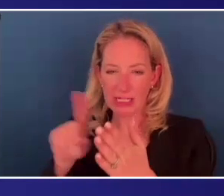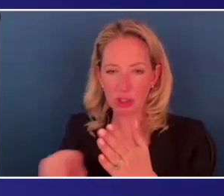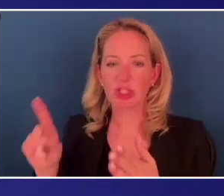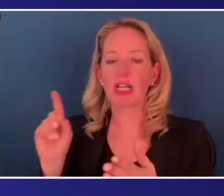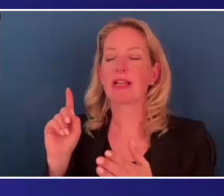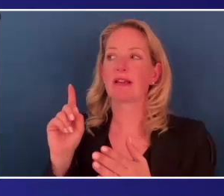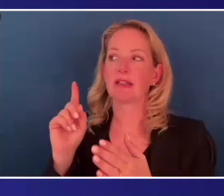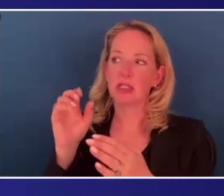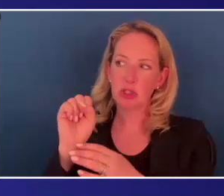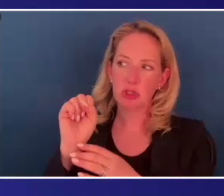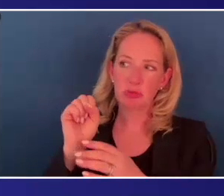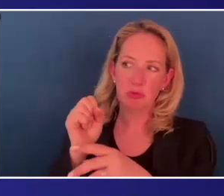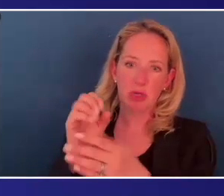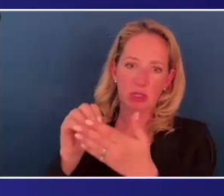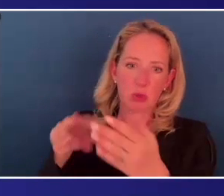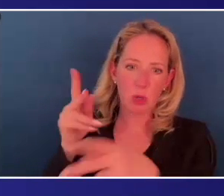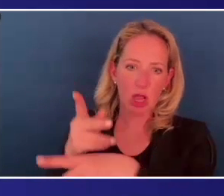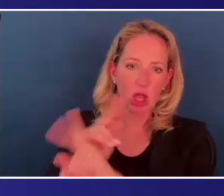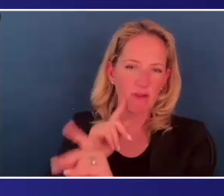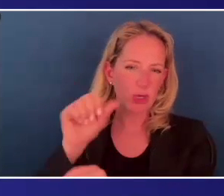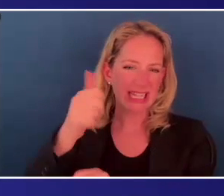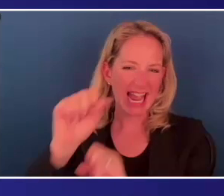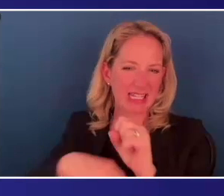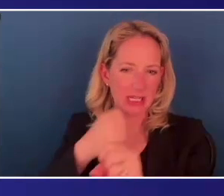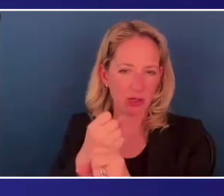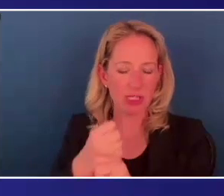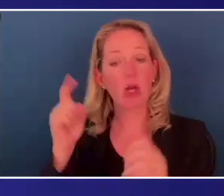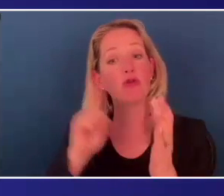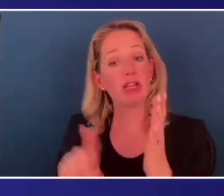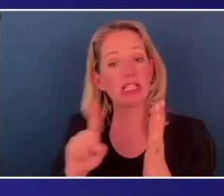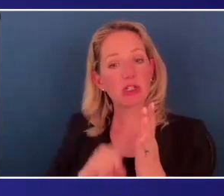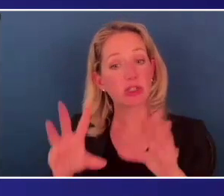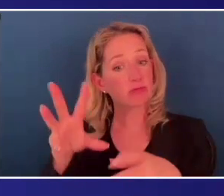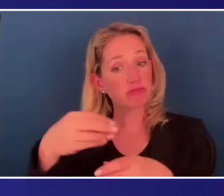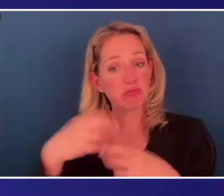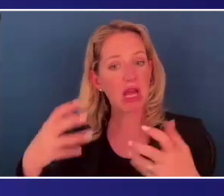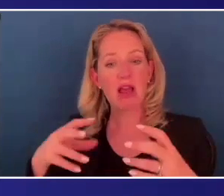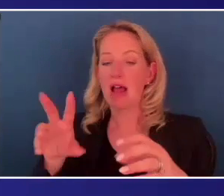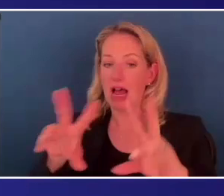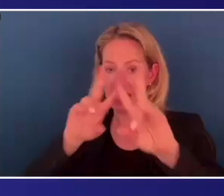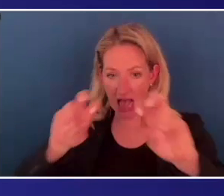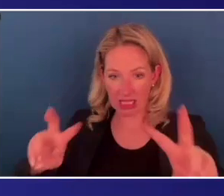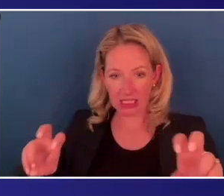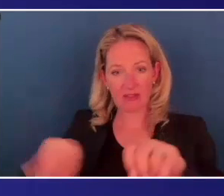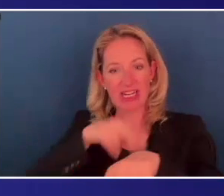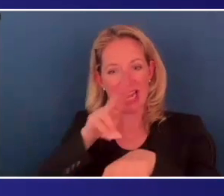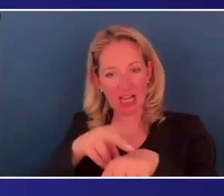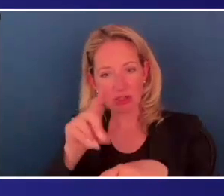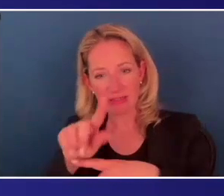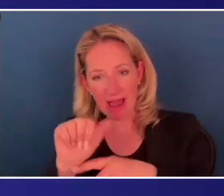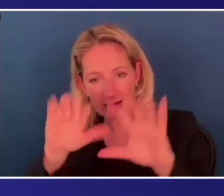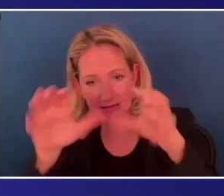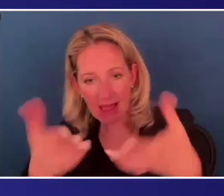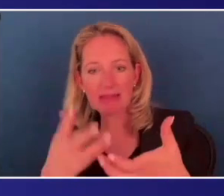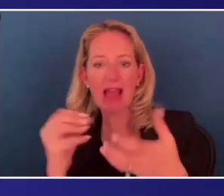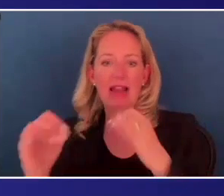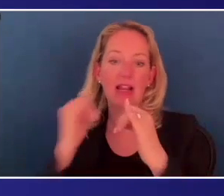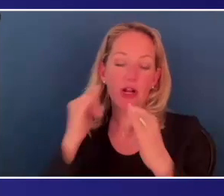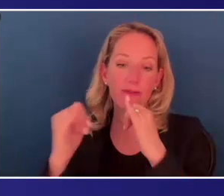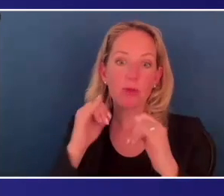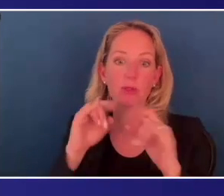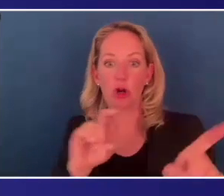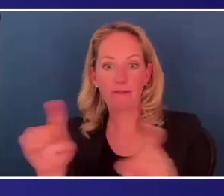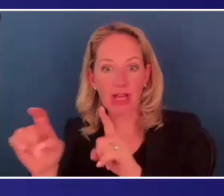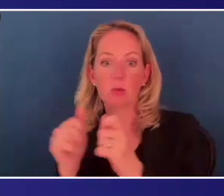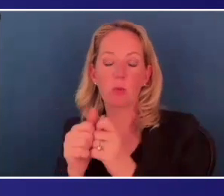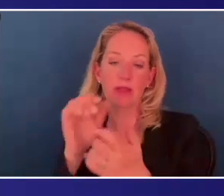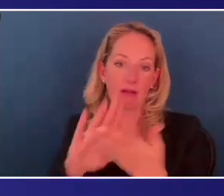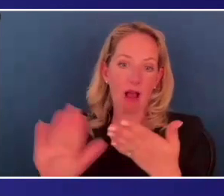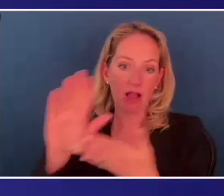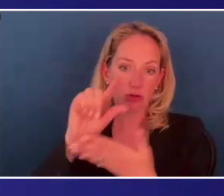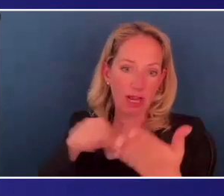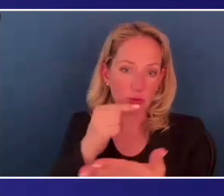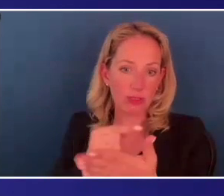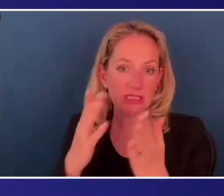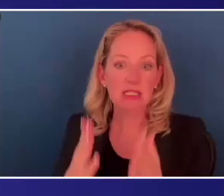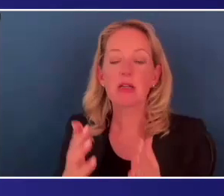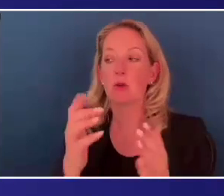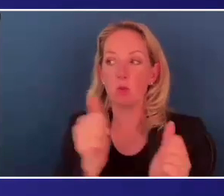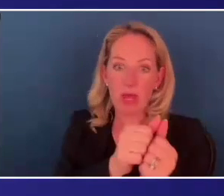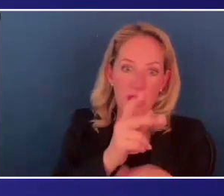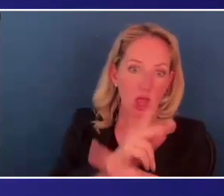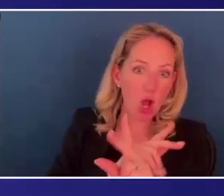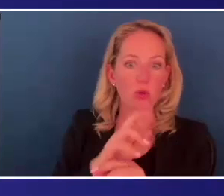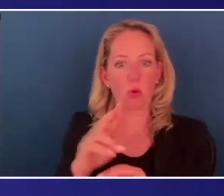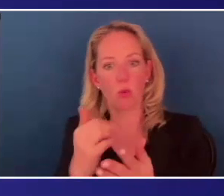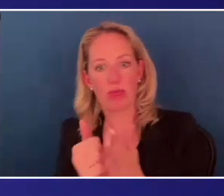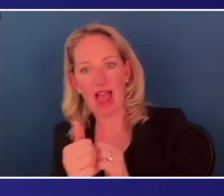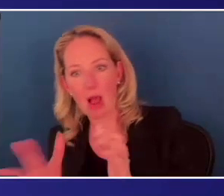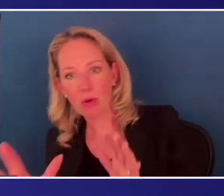This research has included analysis of national data sets along with surveys and interviews of college graduates with and without lens, who my collaborators and I have followed over time for up to 8 years.